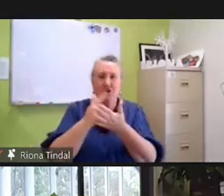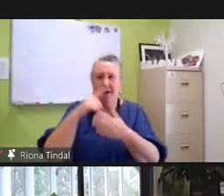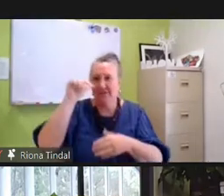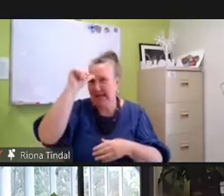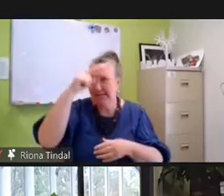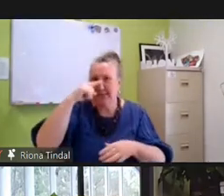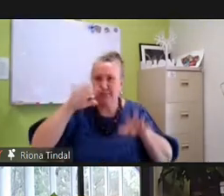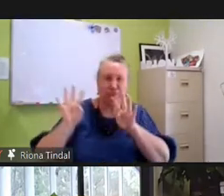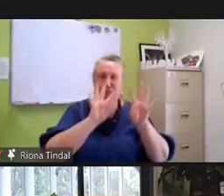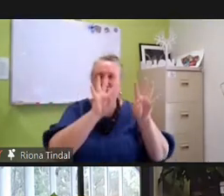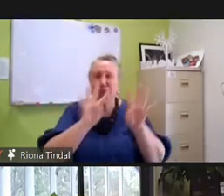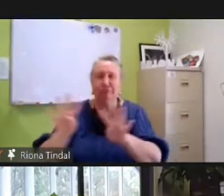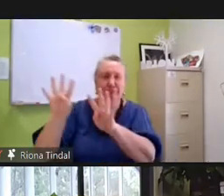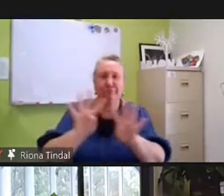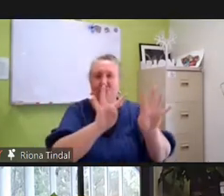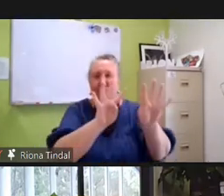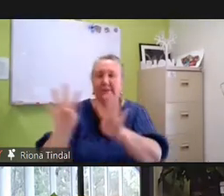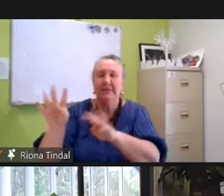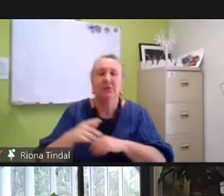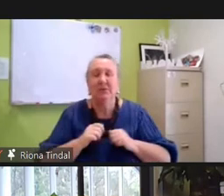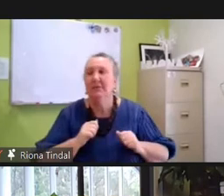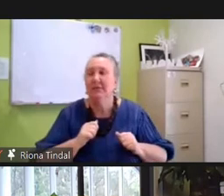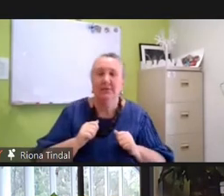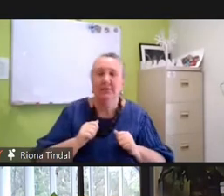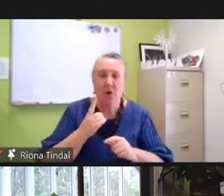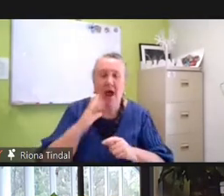and travelling around, you've got a lot of Indian people who are perhaps within that space,